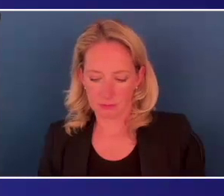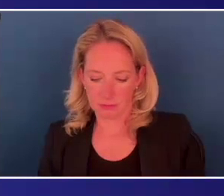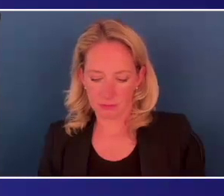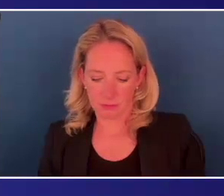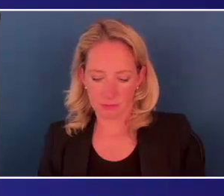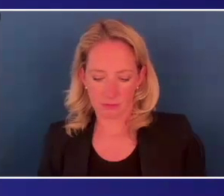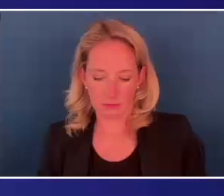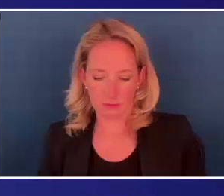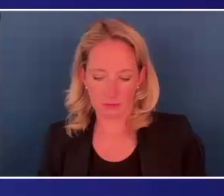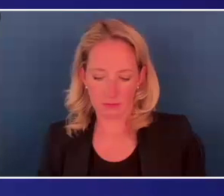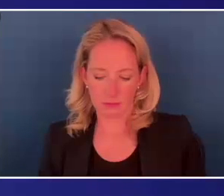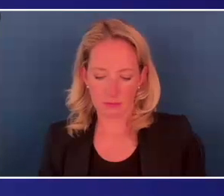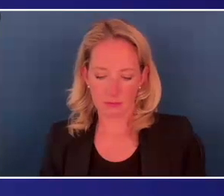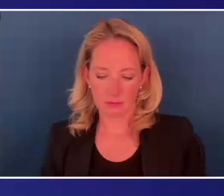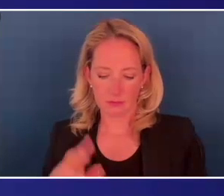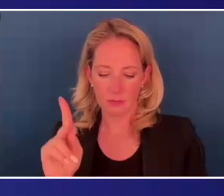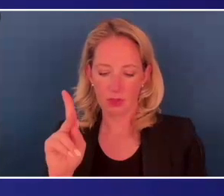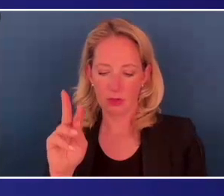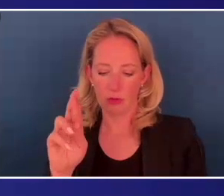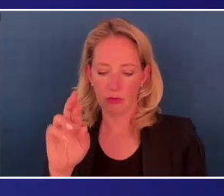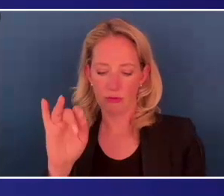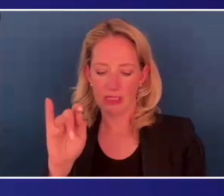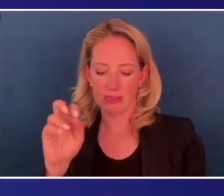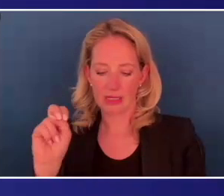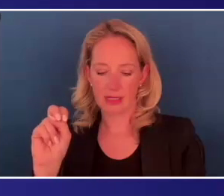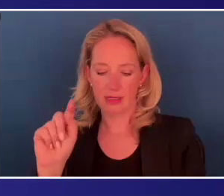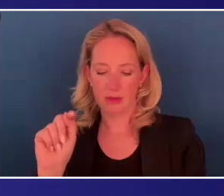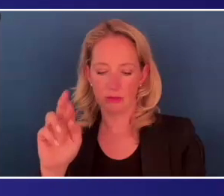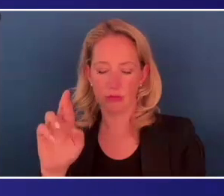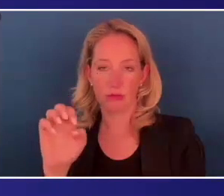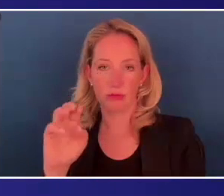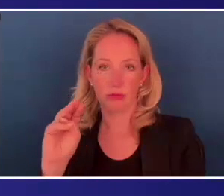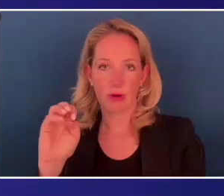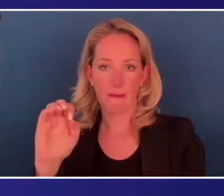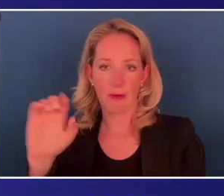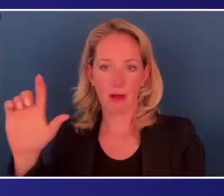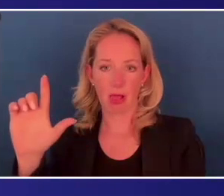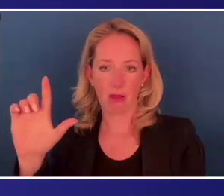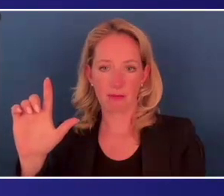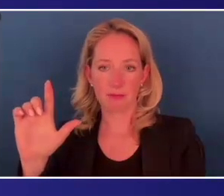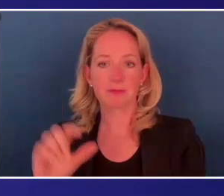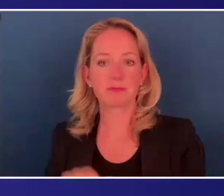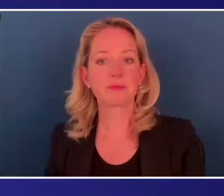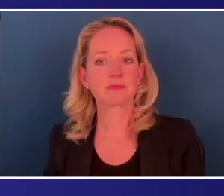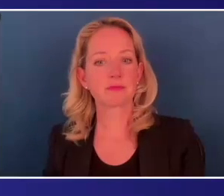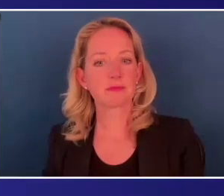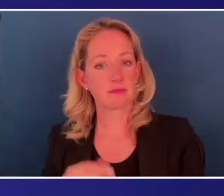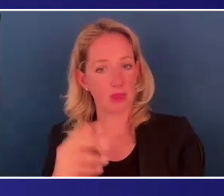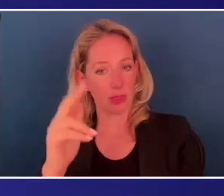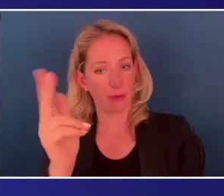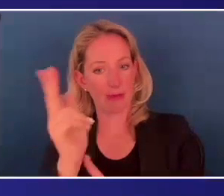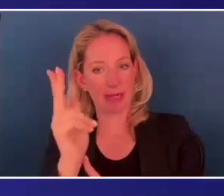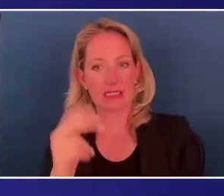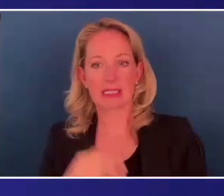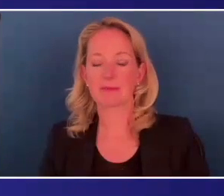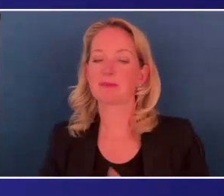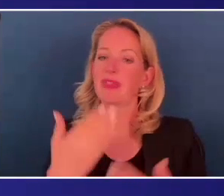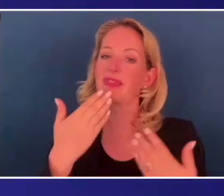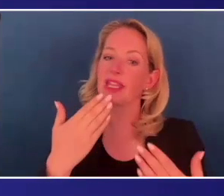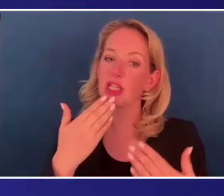Kristen Tremel. Good morning. You have 3ÿmin. Thank you. Good morning.